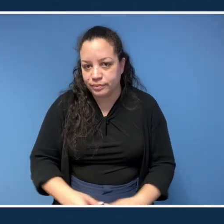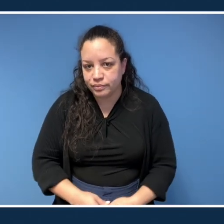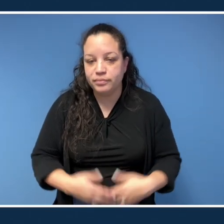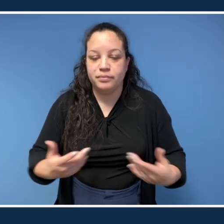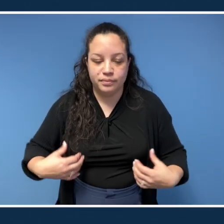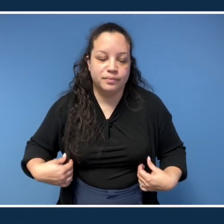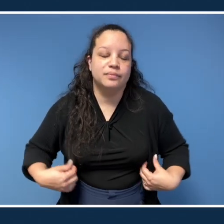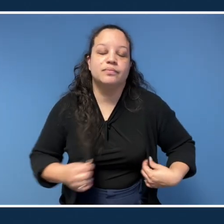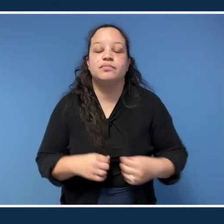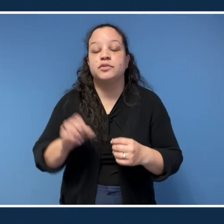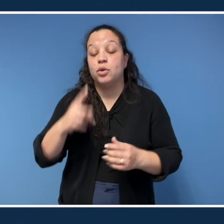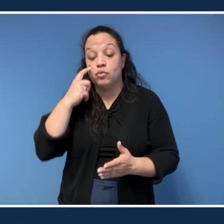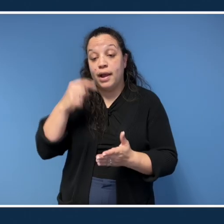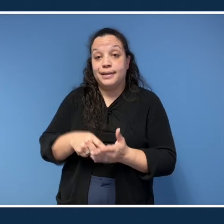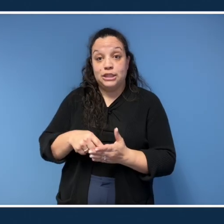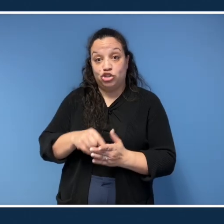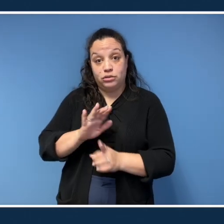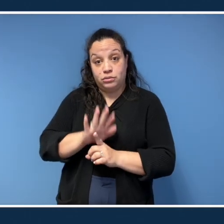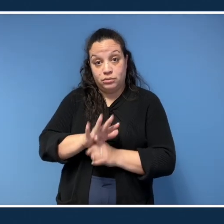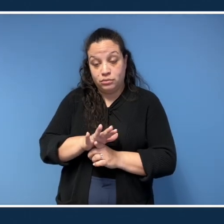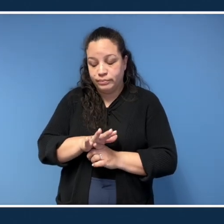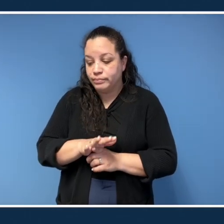So one of the things around recognition is that